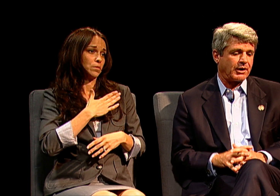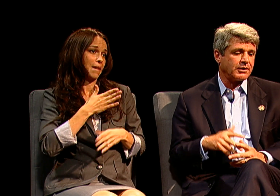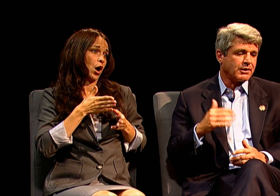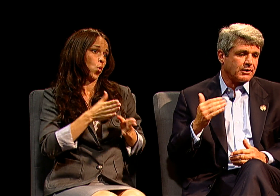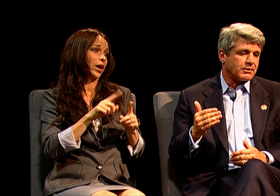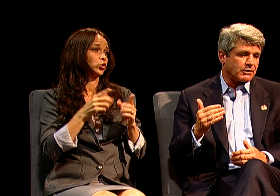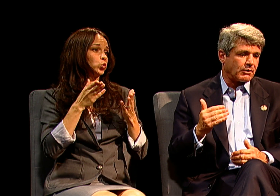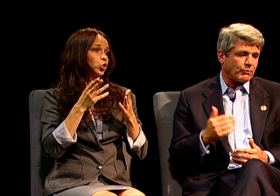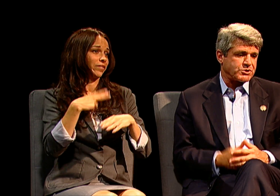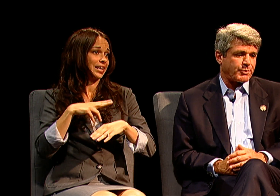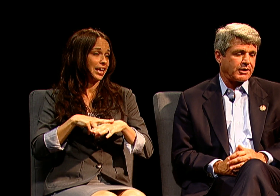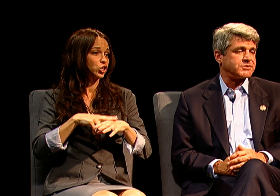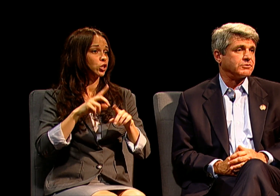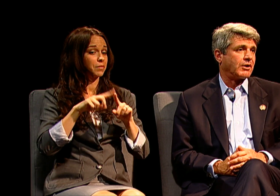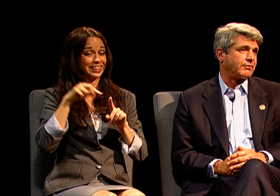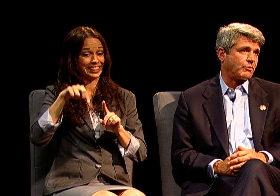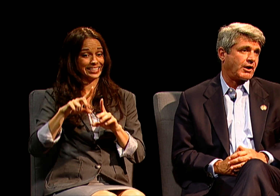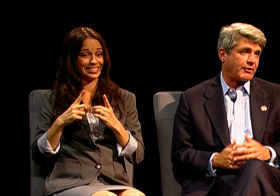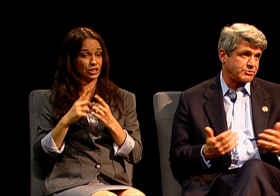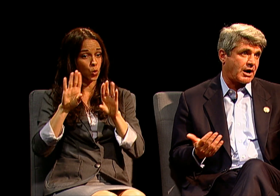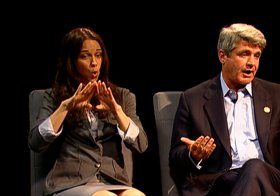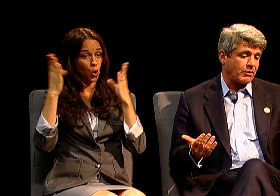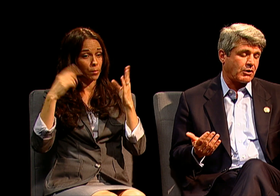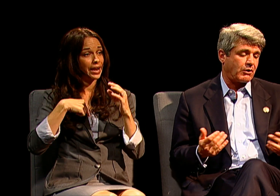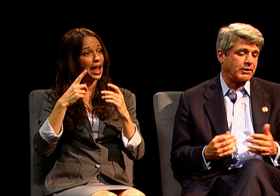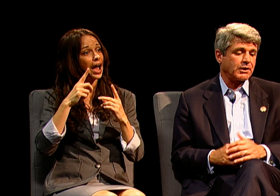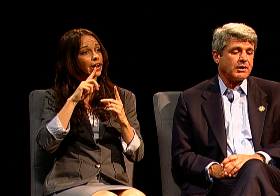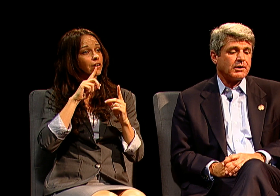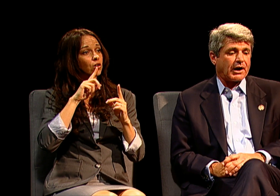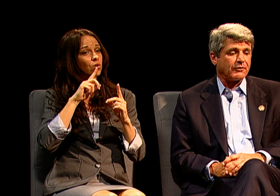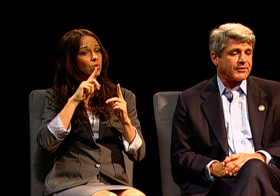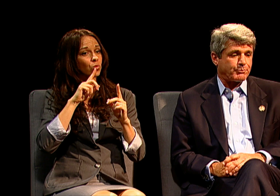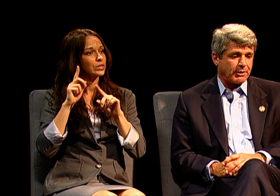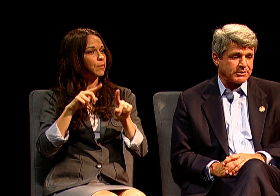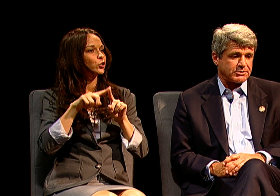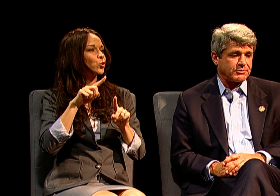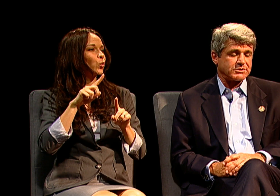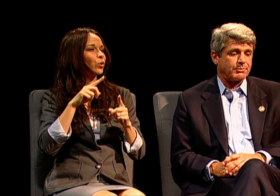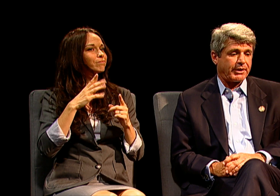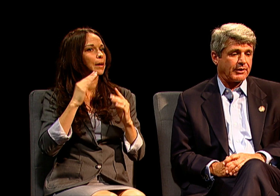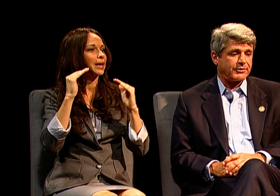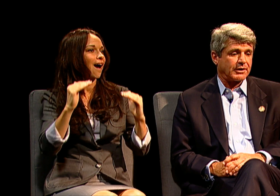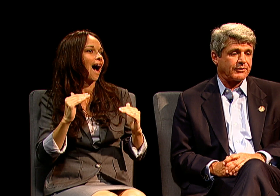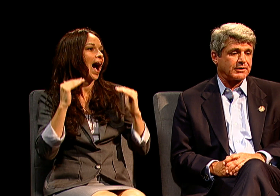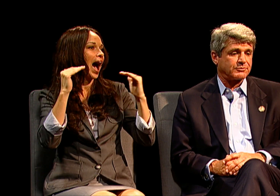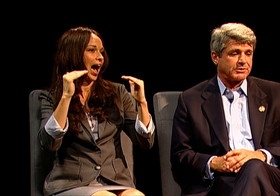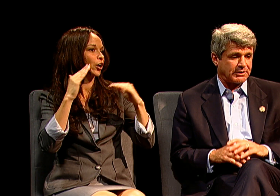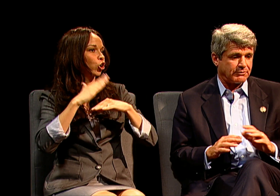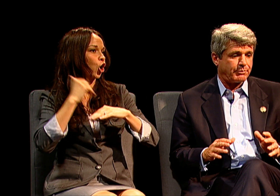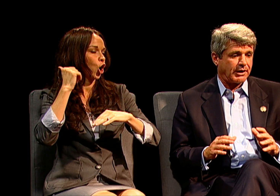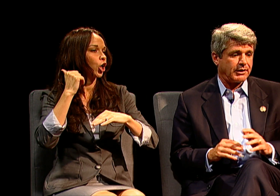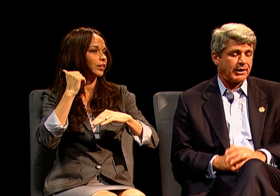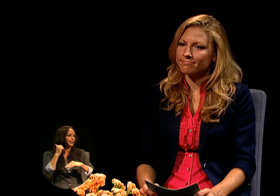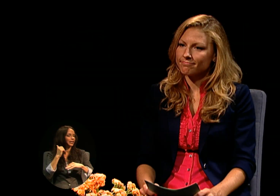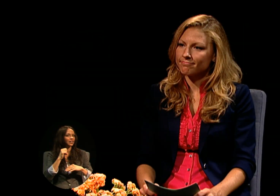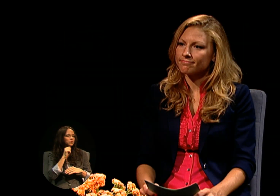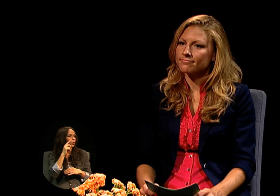I RESPONDED TO WHAT I THOUGHT WAS A HIGHER CALLING. I DON'T THINK PUBLIC SERVICE IS A BAD THING. I THINK IT'S BEEN GIVEN A BAD NAME.